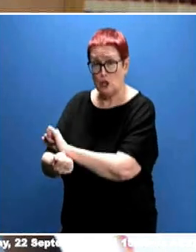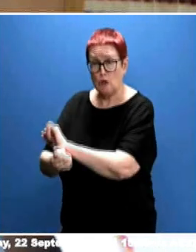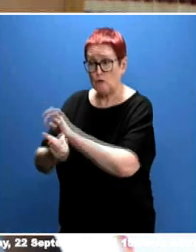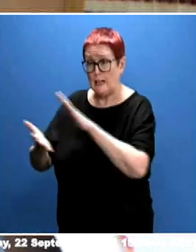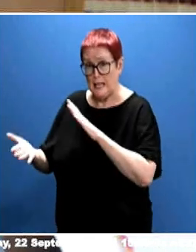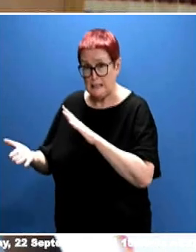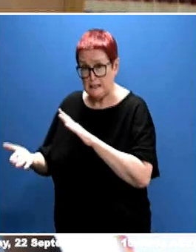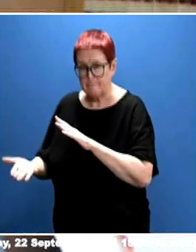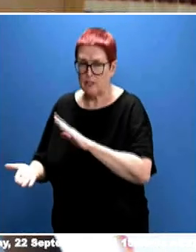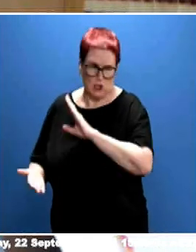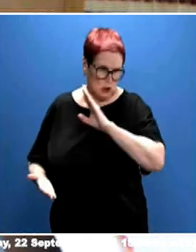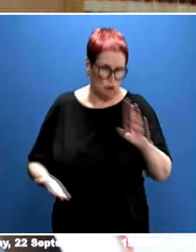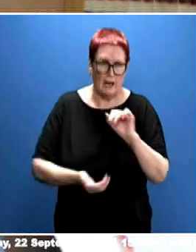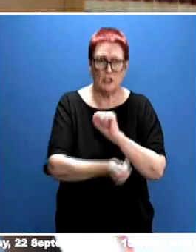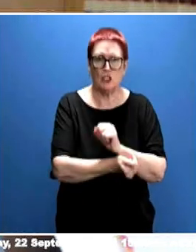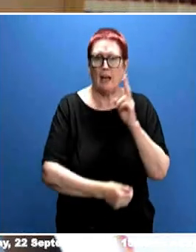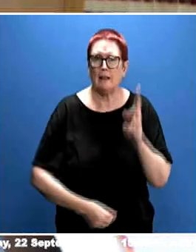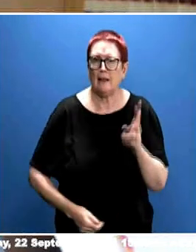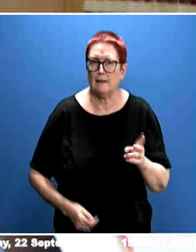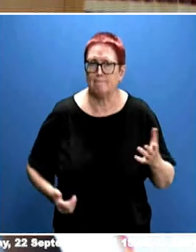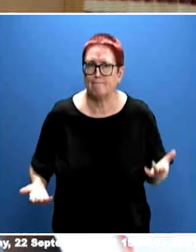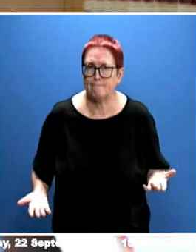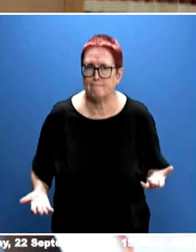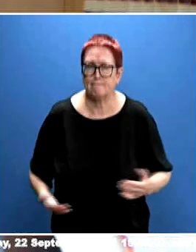I'm not quite sure how that squares with the principle that they